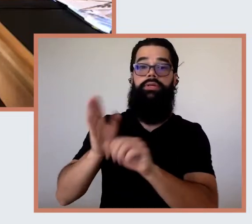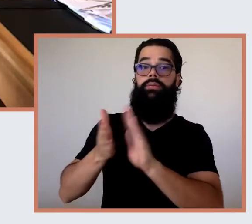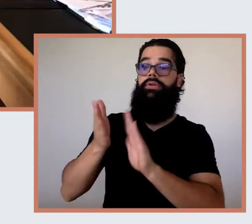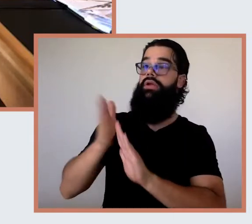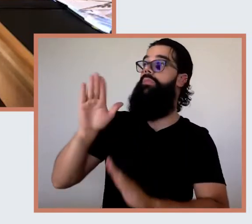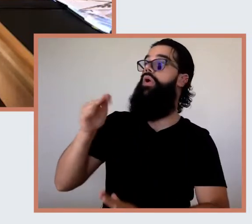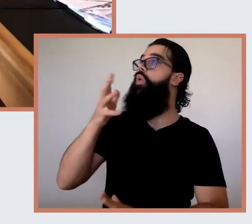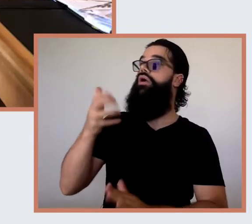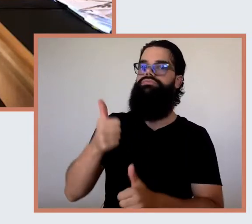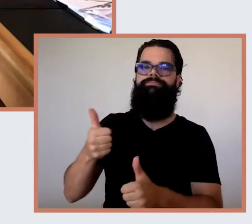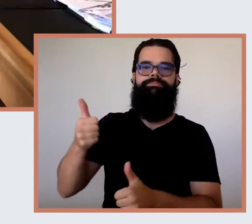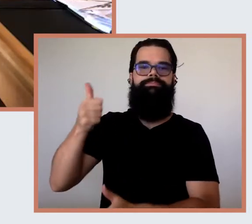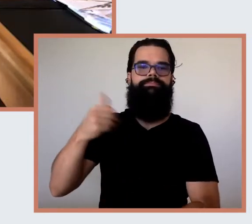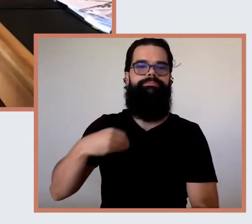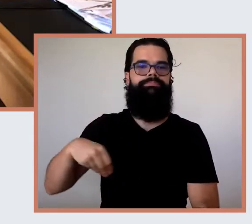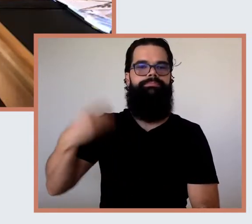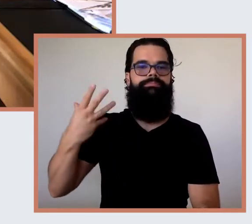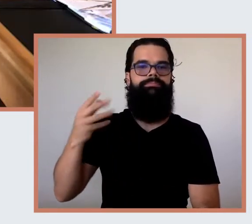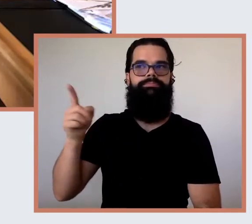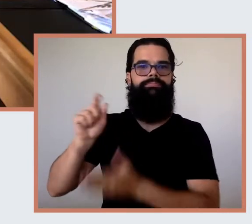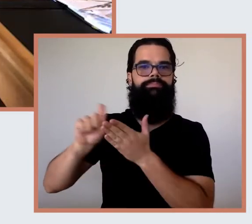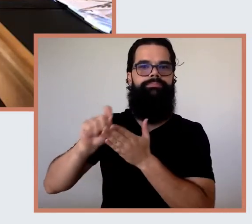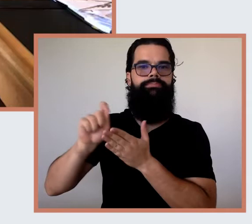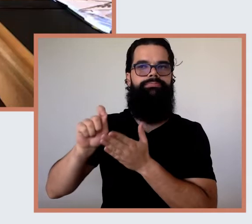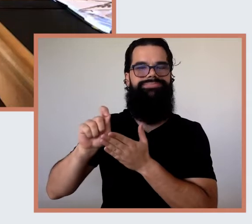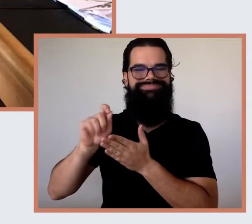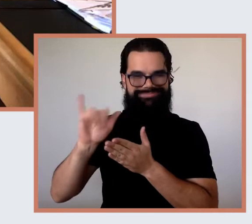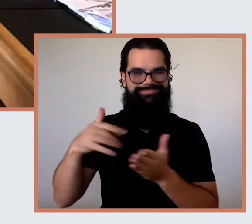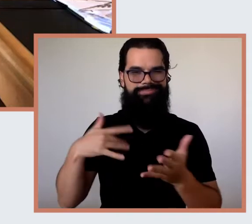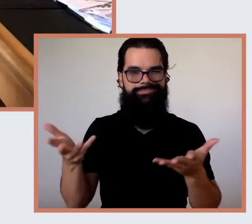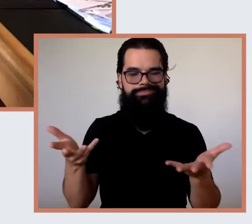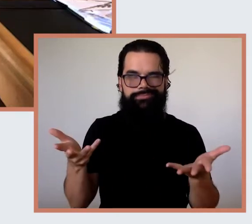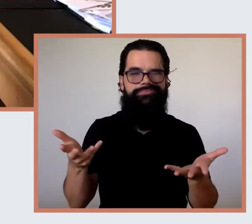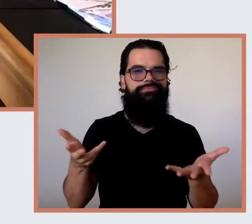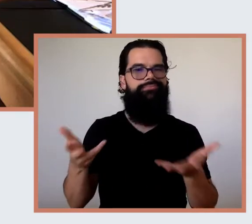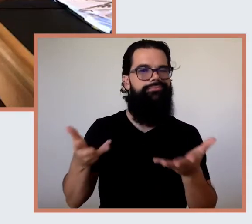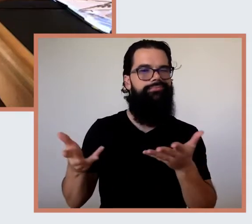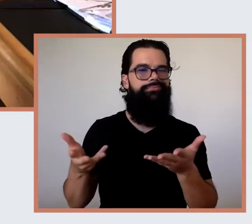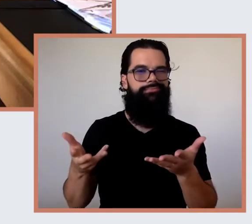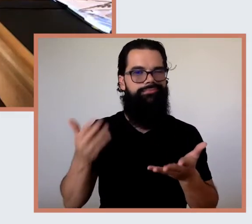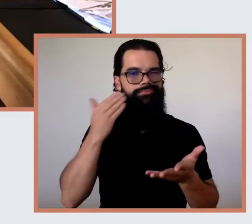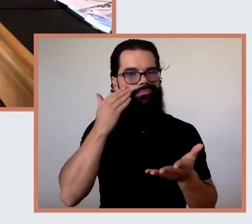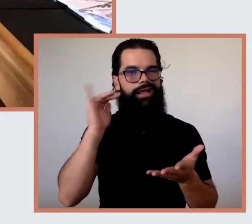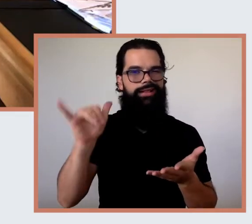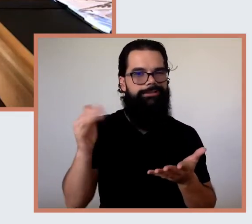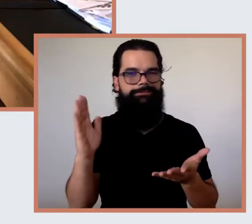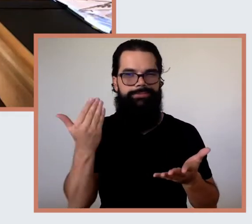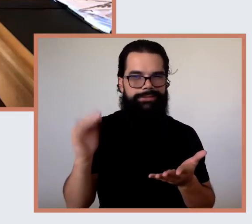but this business was run by and dominated by white male writers, it was.